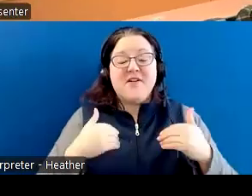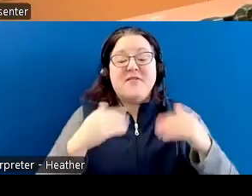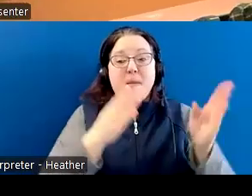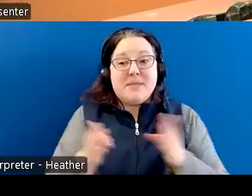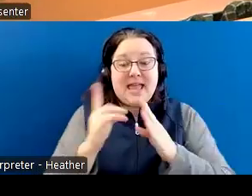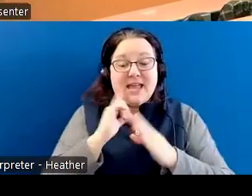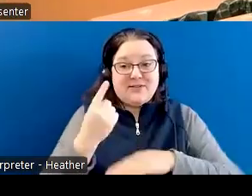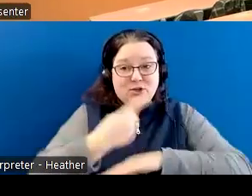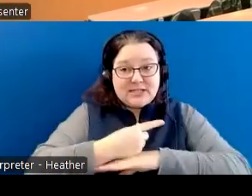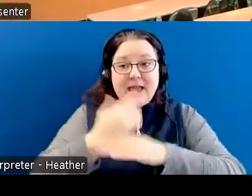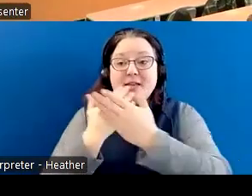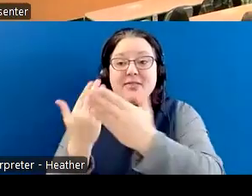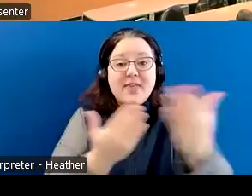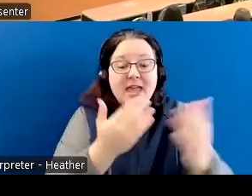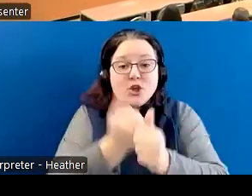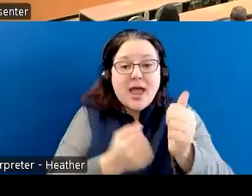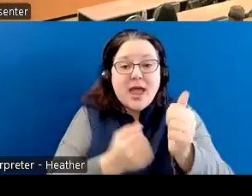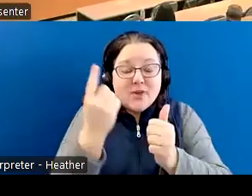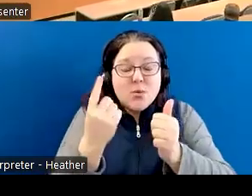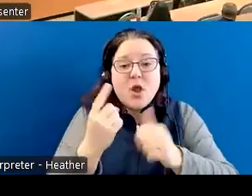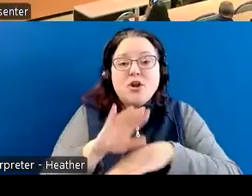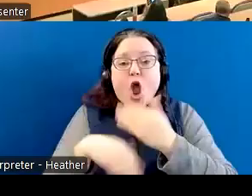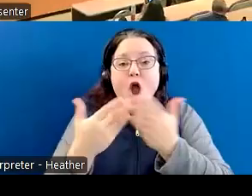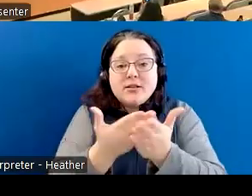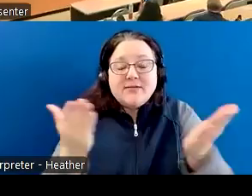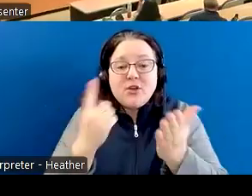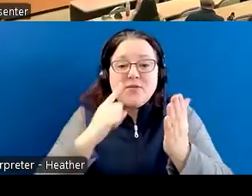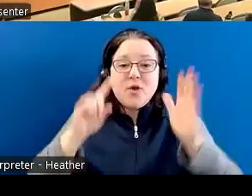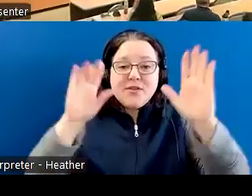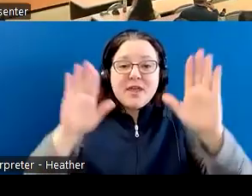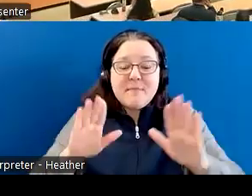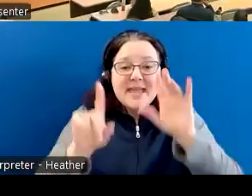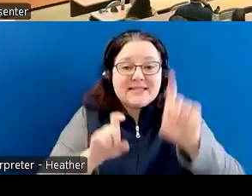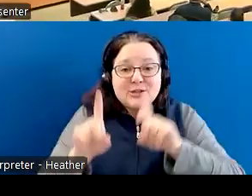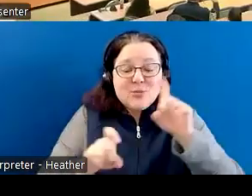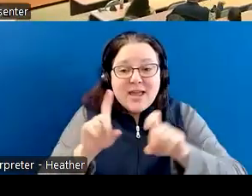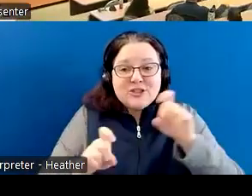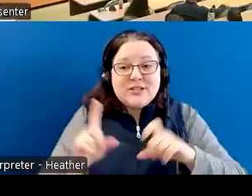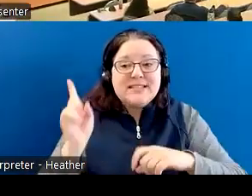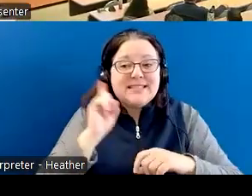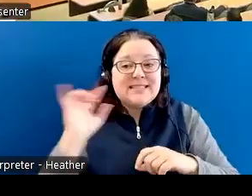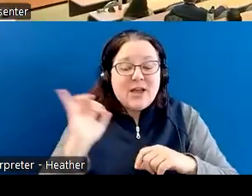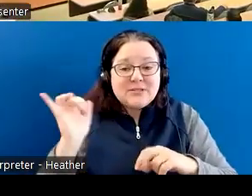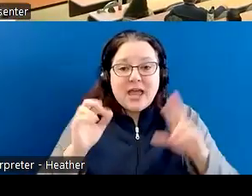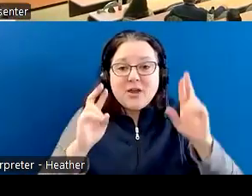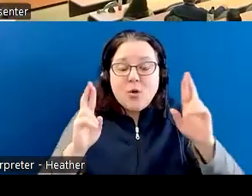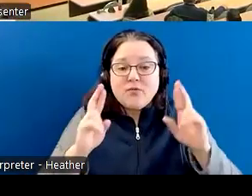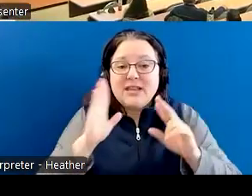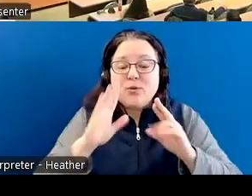uh all our panelists, our moderators, all of you for the amazing questions. It sounds like it really is hopefully is going to start some really important